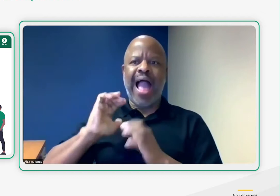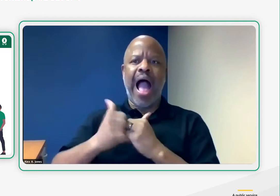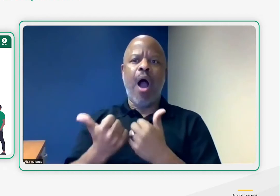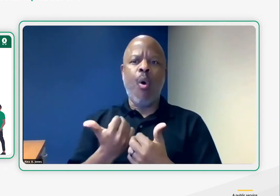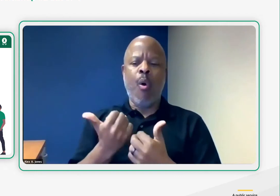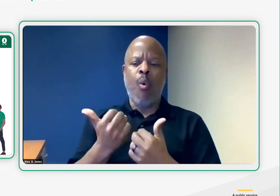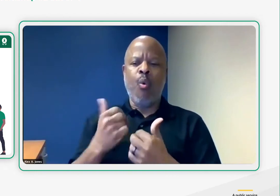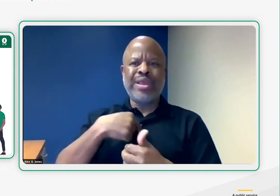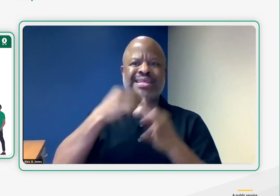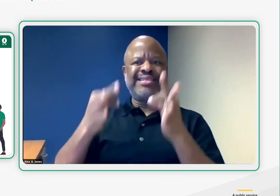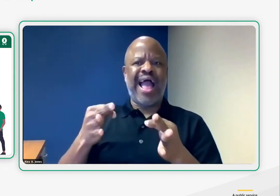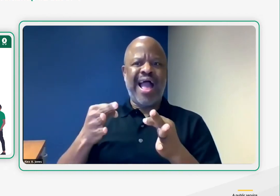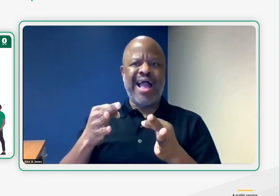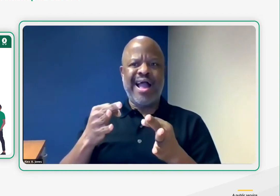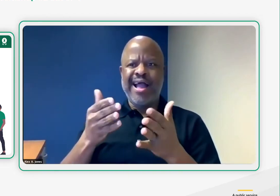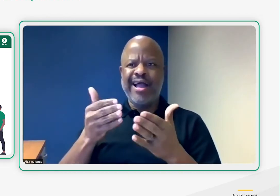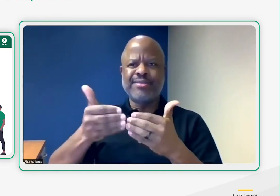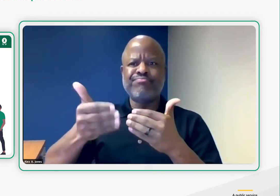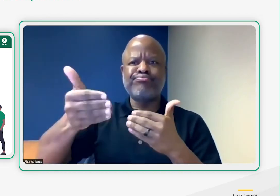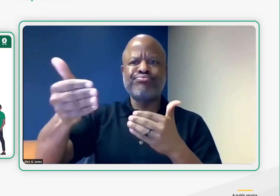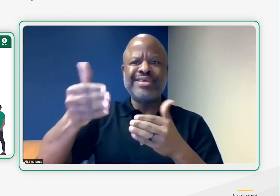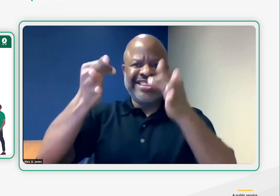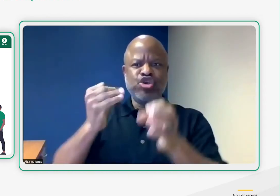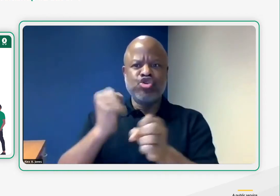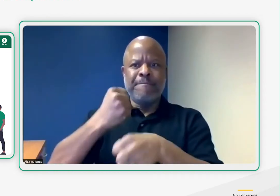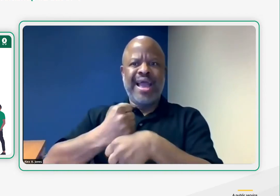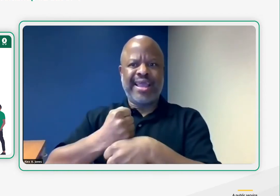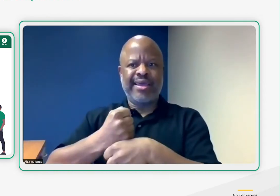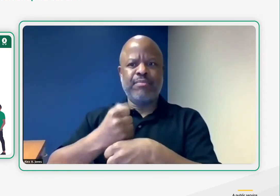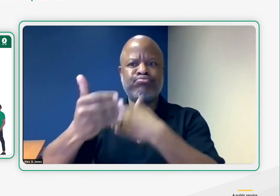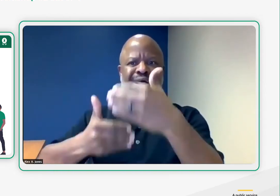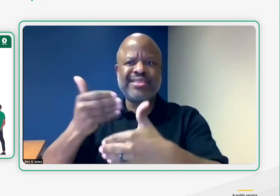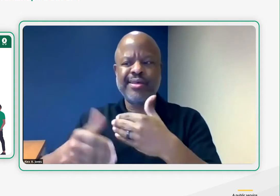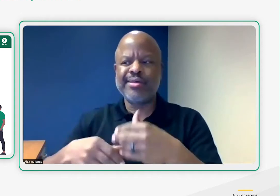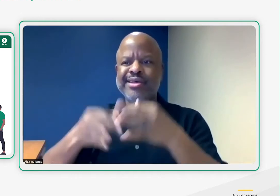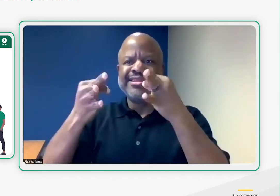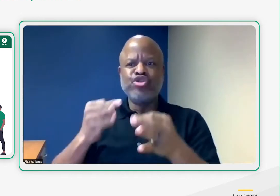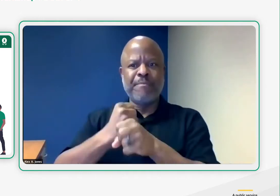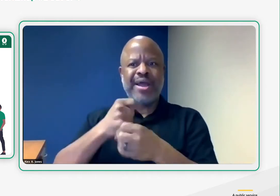when it comes to purchases and buying, and also the future decisions that you will make,